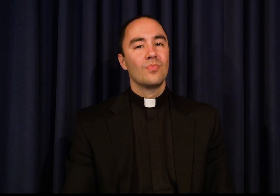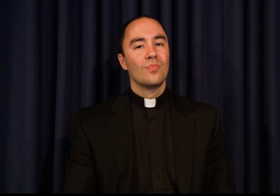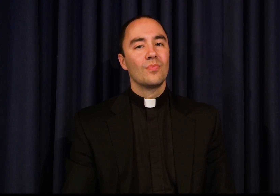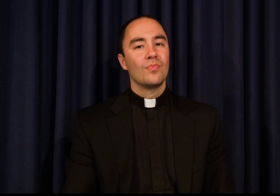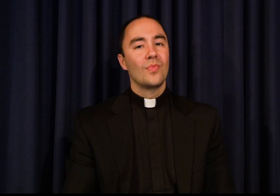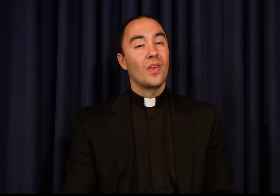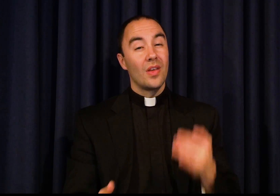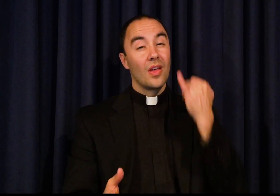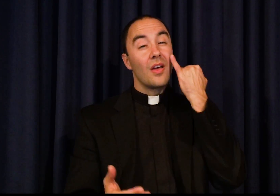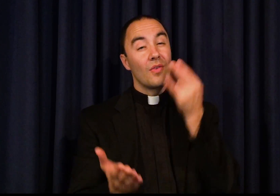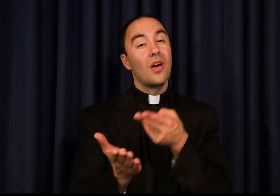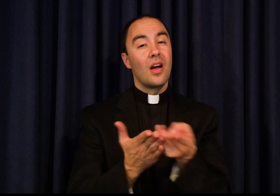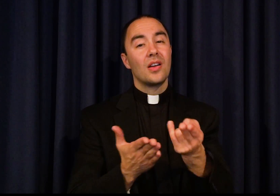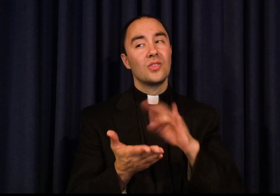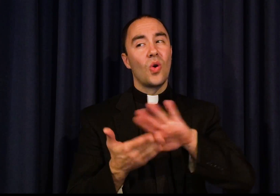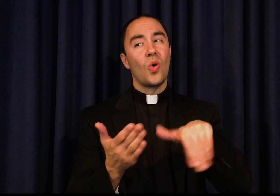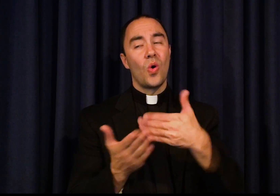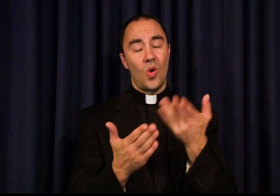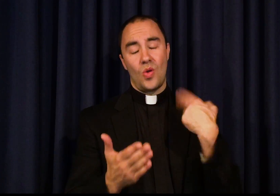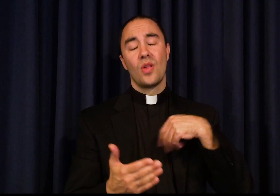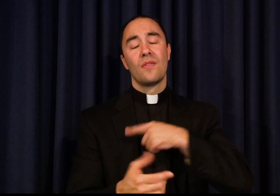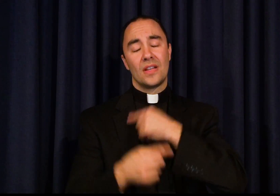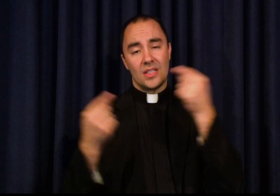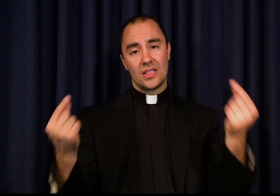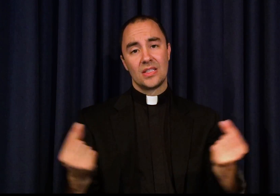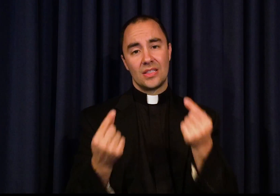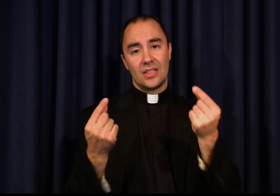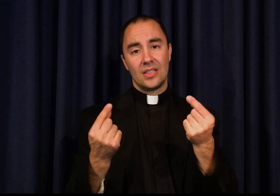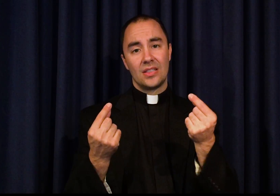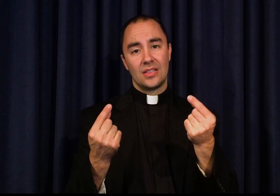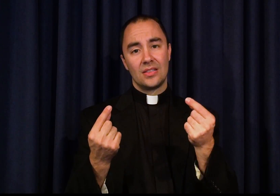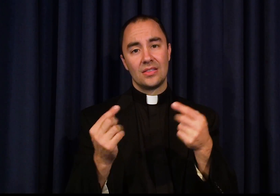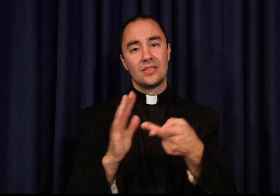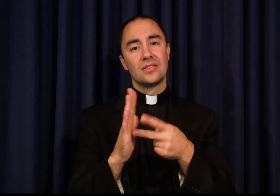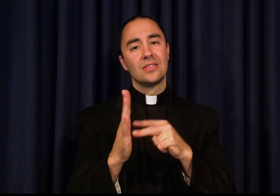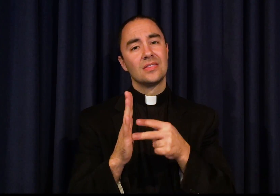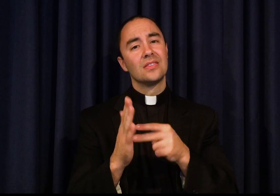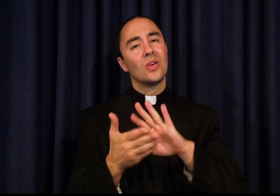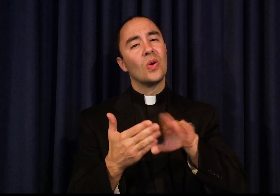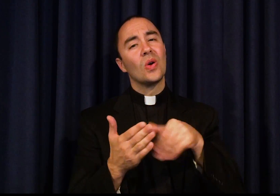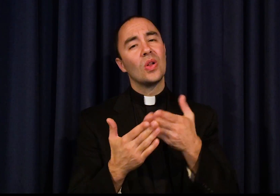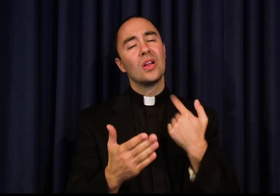it's not possible but if we're honest